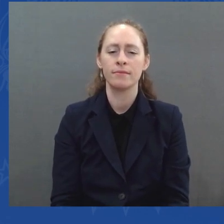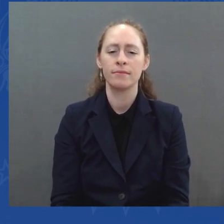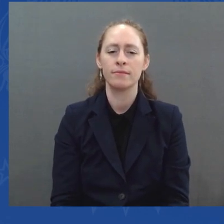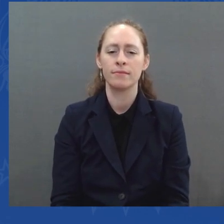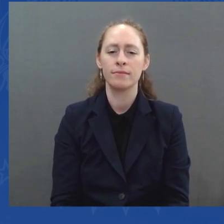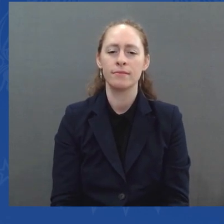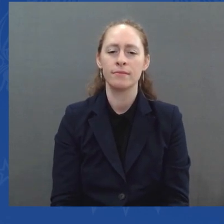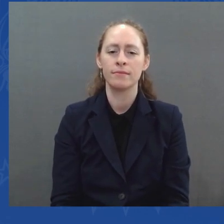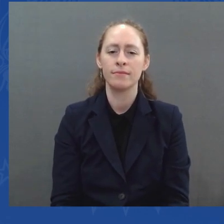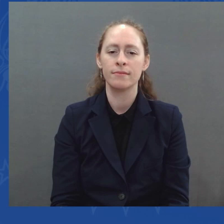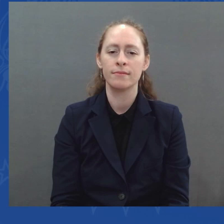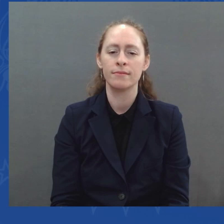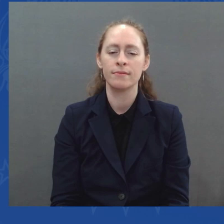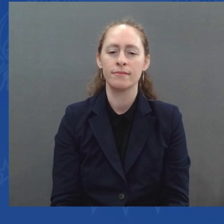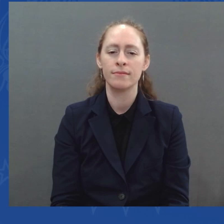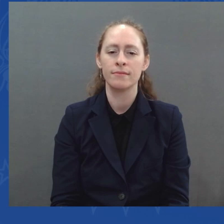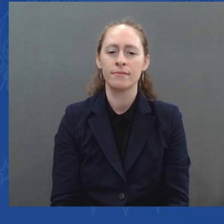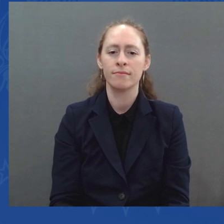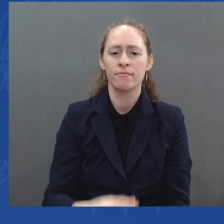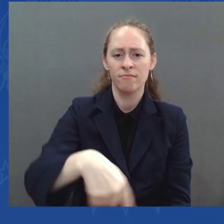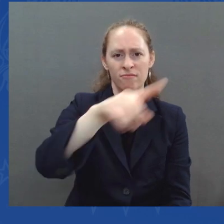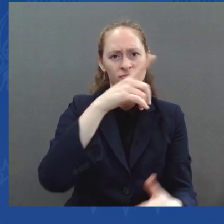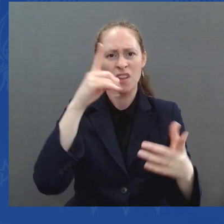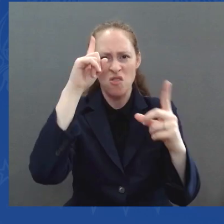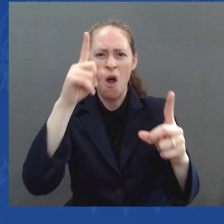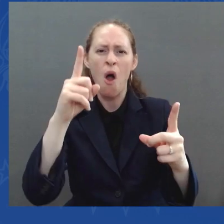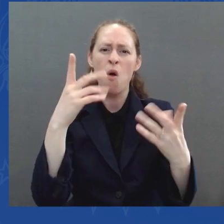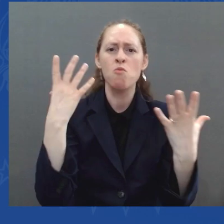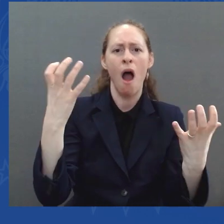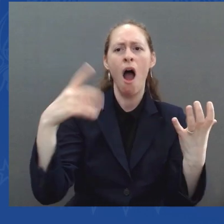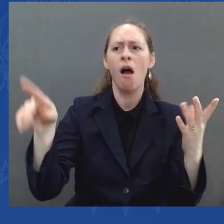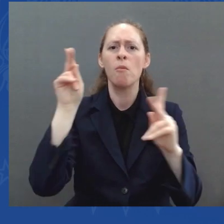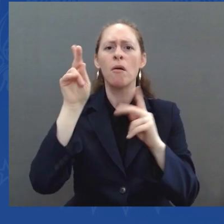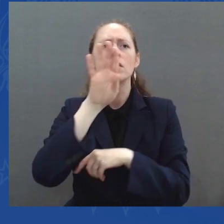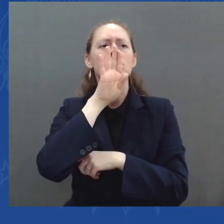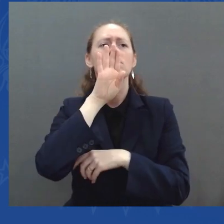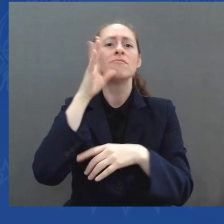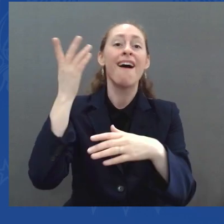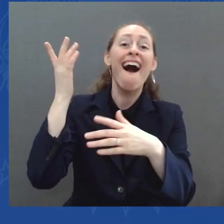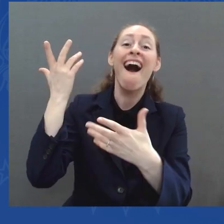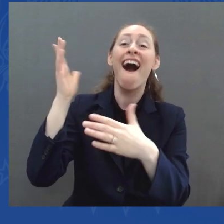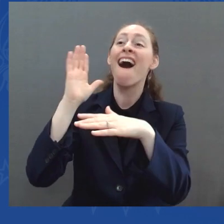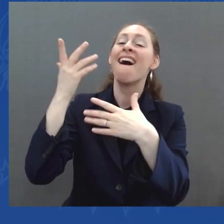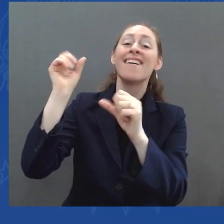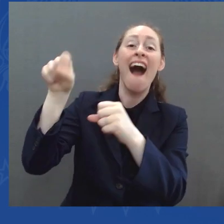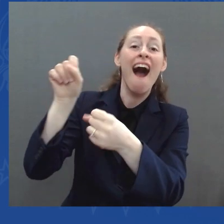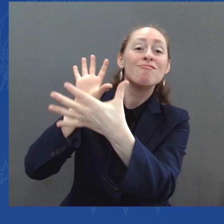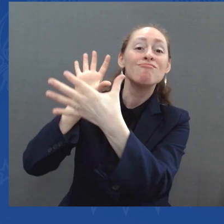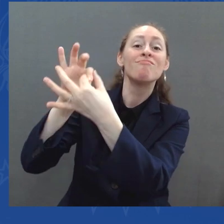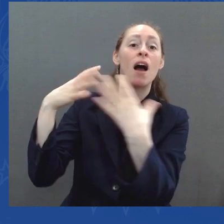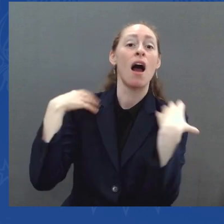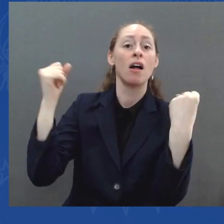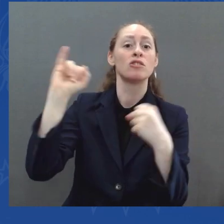it didn't help that when we first rolled out the ACA, the website didn't work. That was not one of my happiest moments.